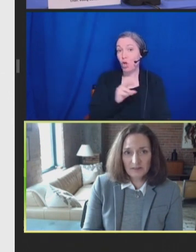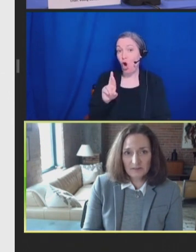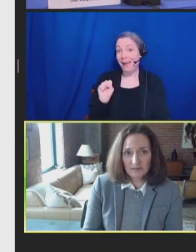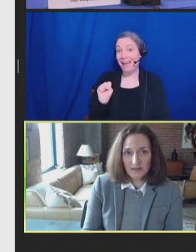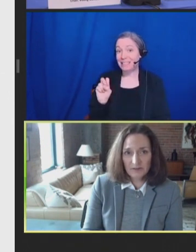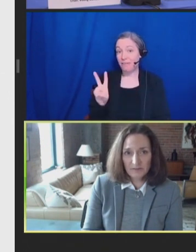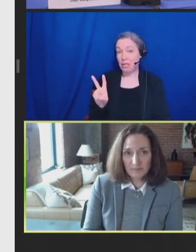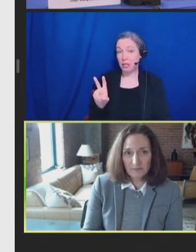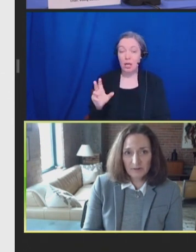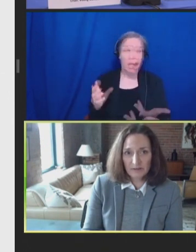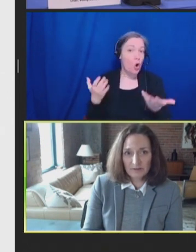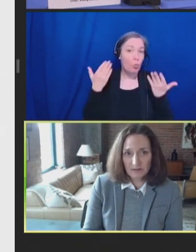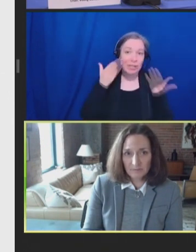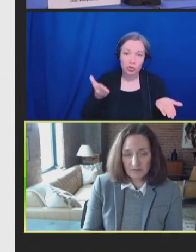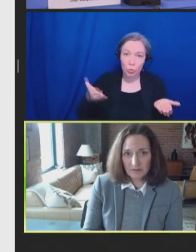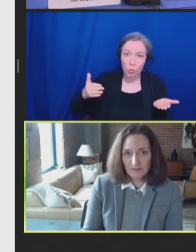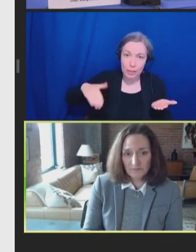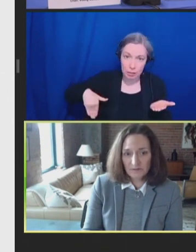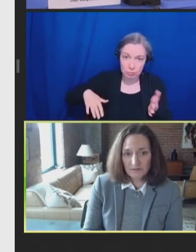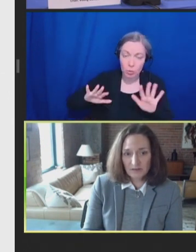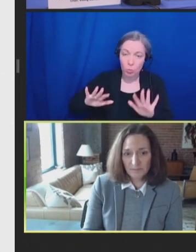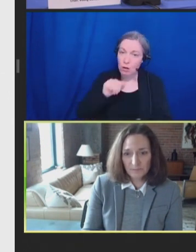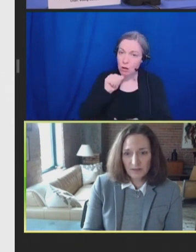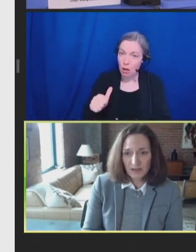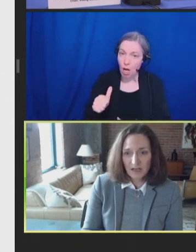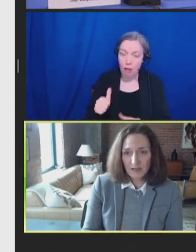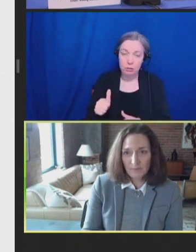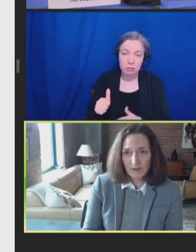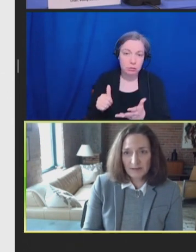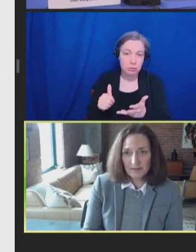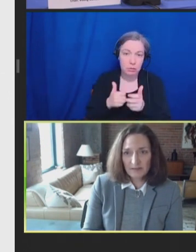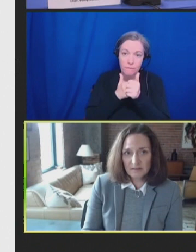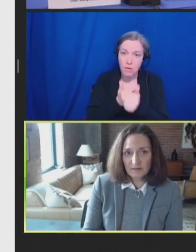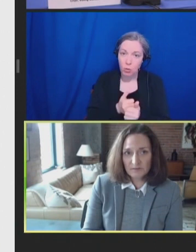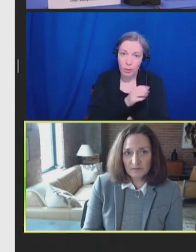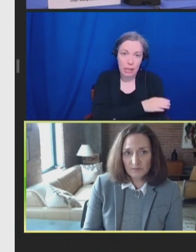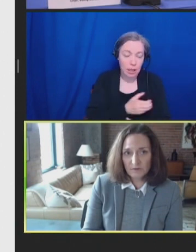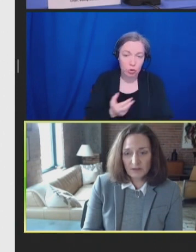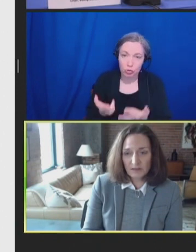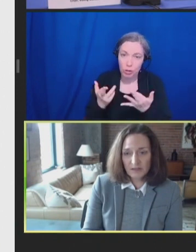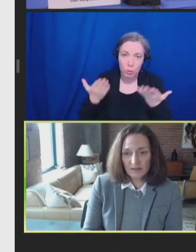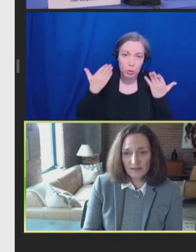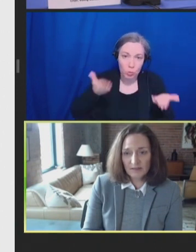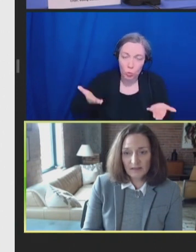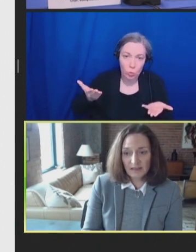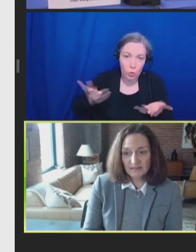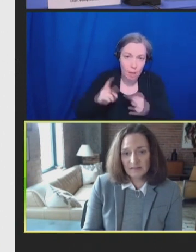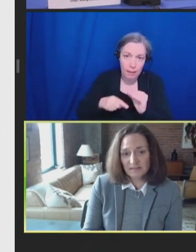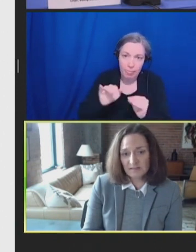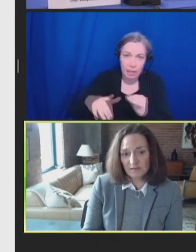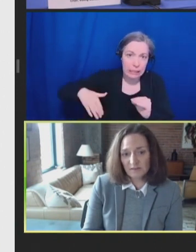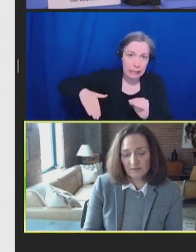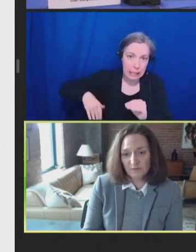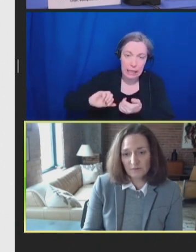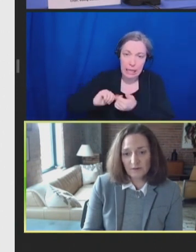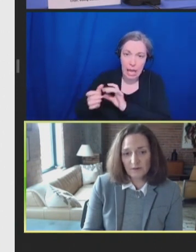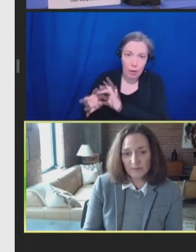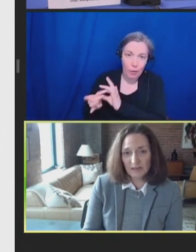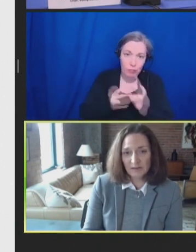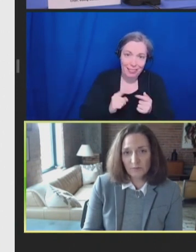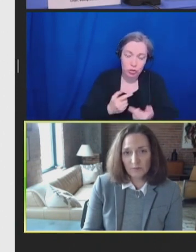recommendations and how that might relate to the infant. But this also has a necessary need for